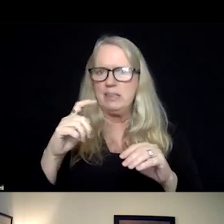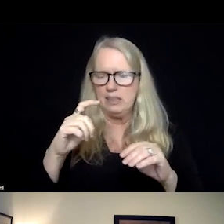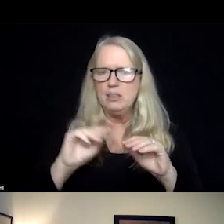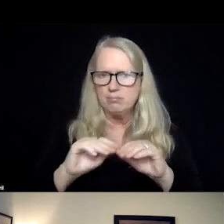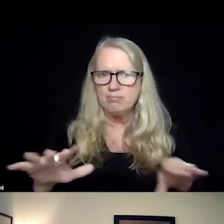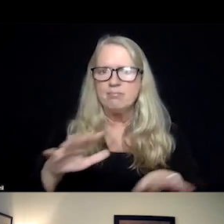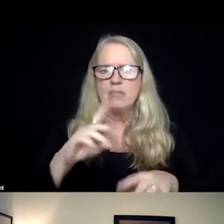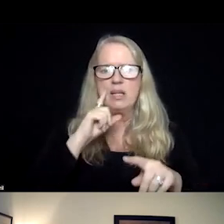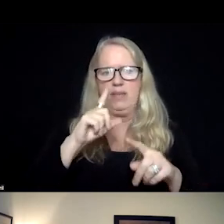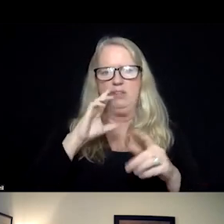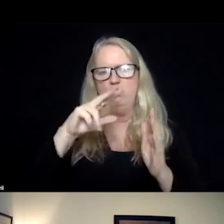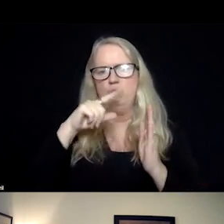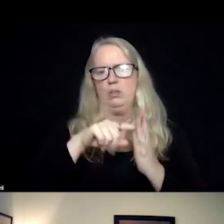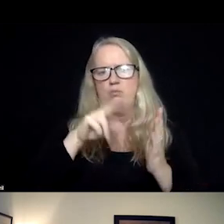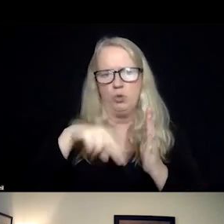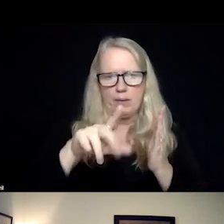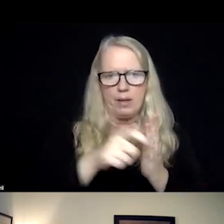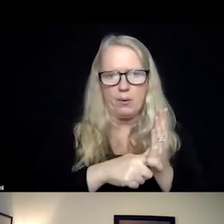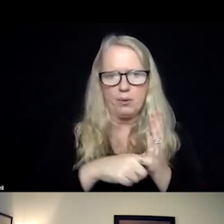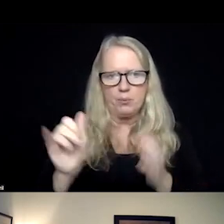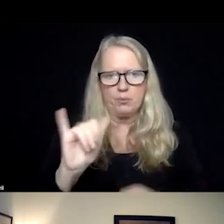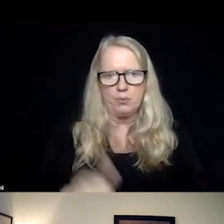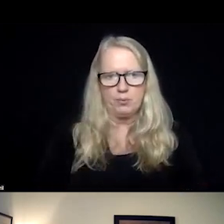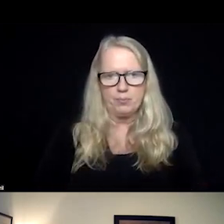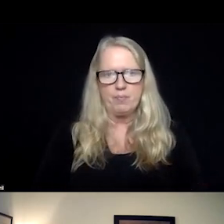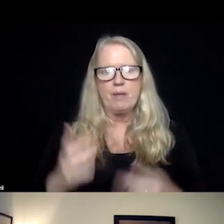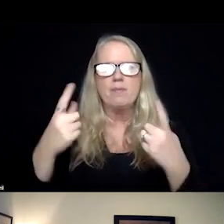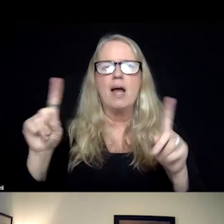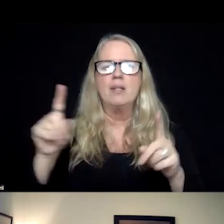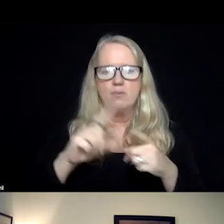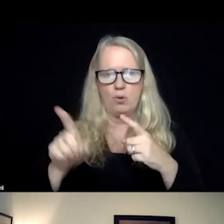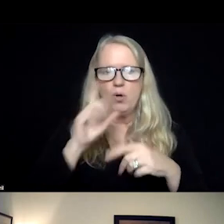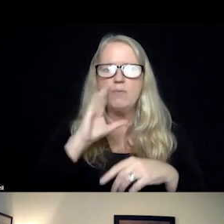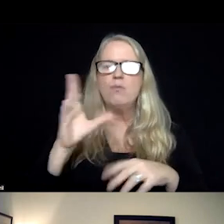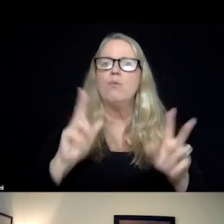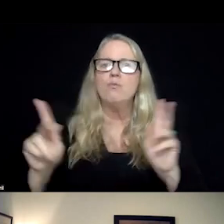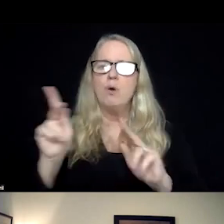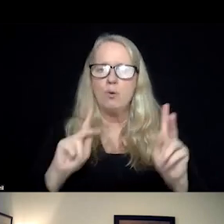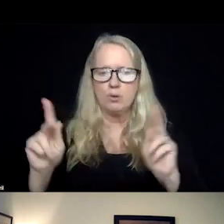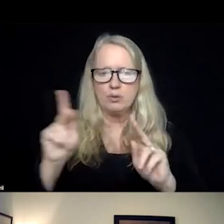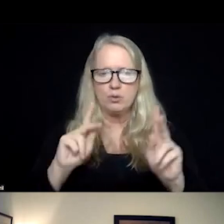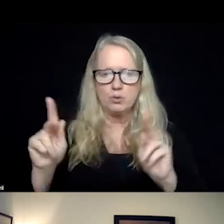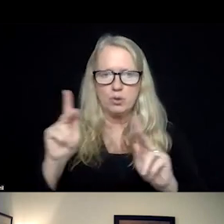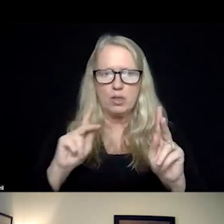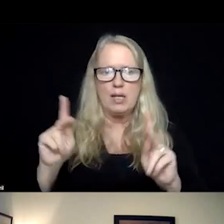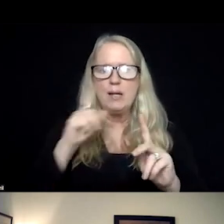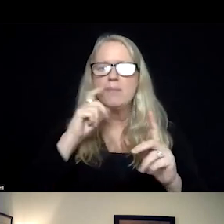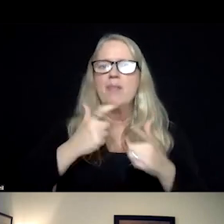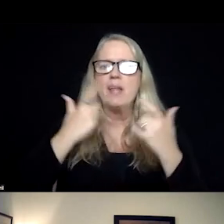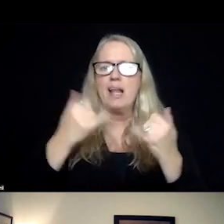ARTICLE AS WELL. FINALLY, THE LIFELINE AWARENESS VIDEOS ARE AVAILABLE.